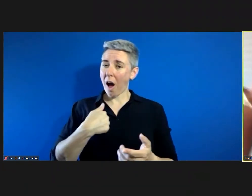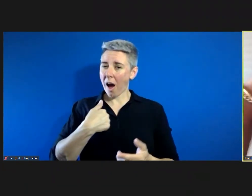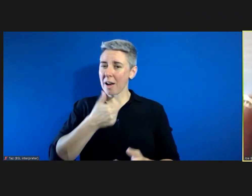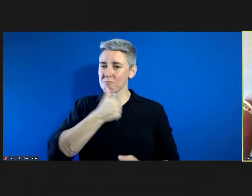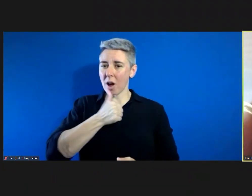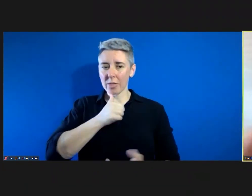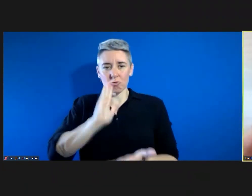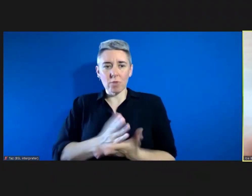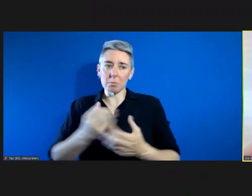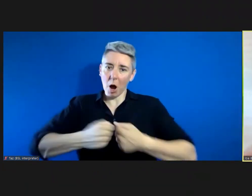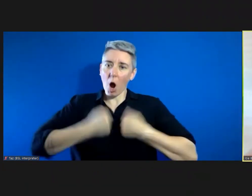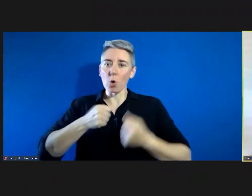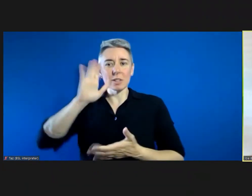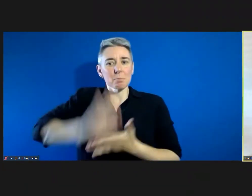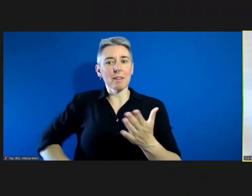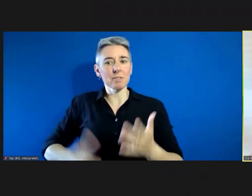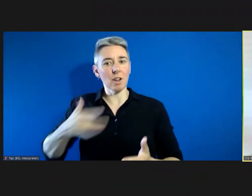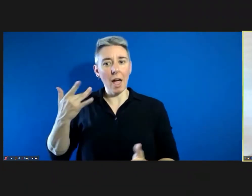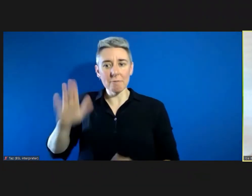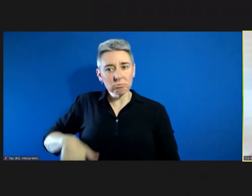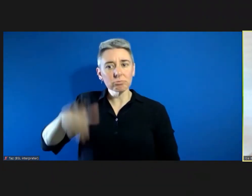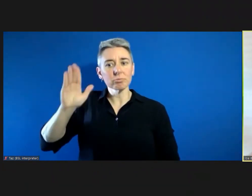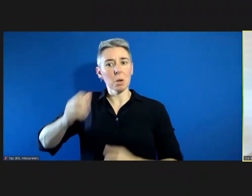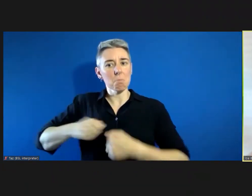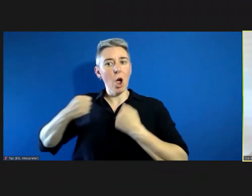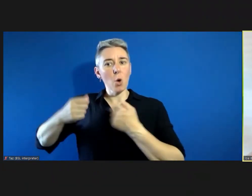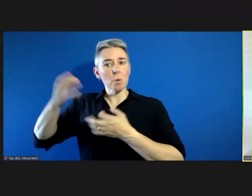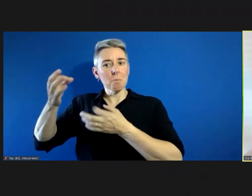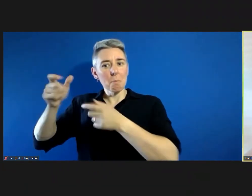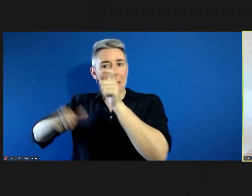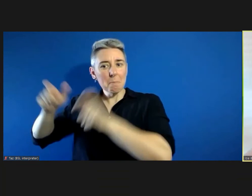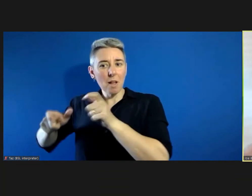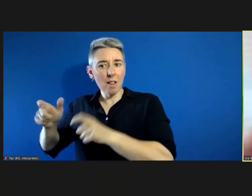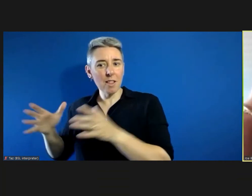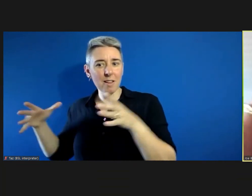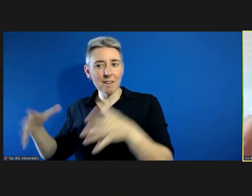than academia, academia or politically curious that pops in like David Attenborough, and sets